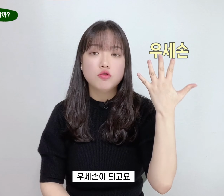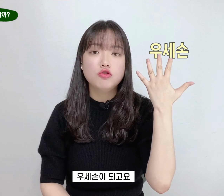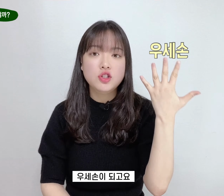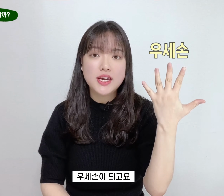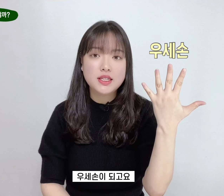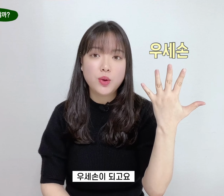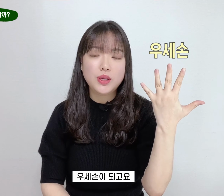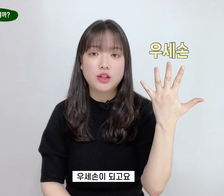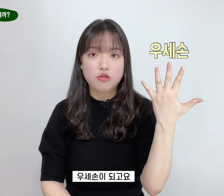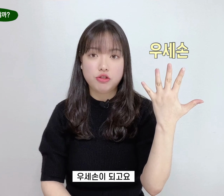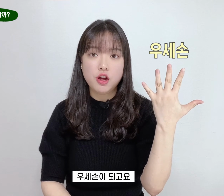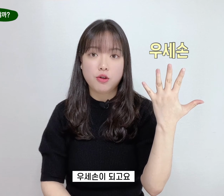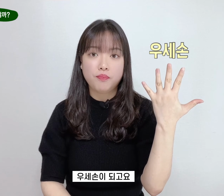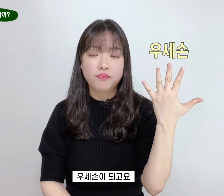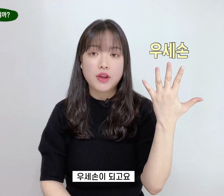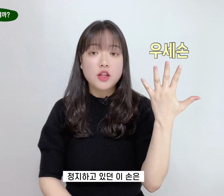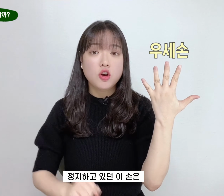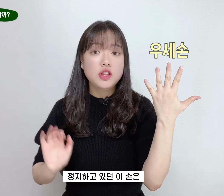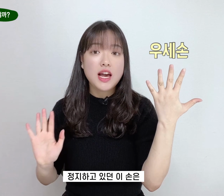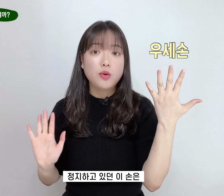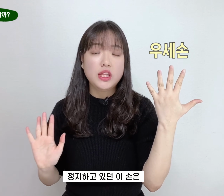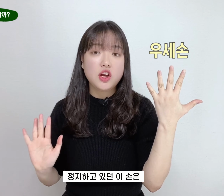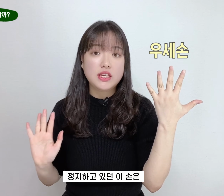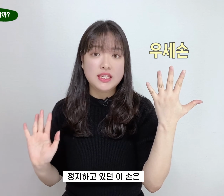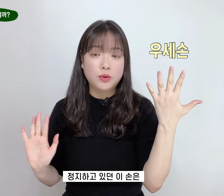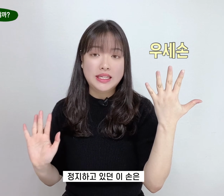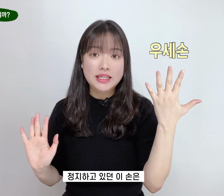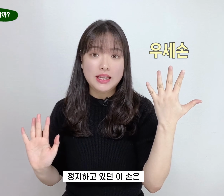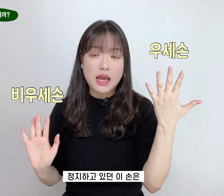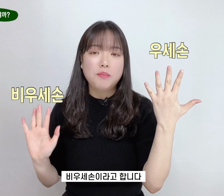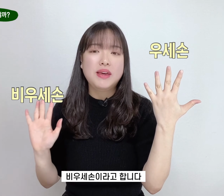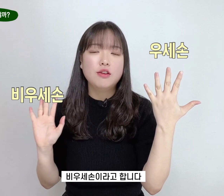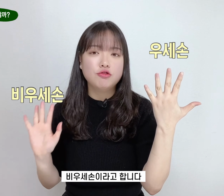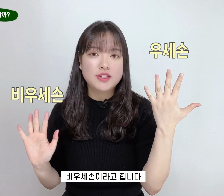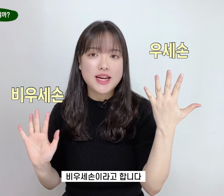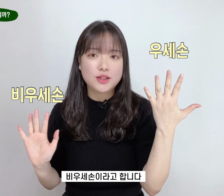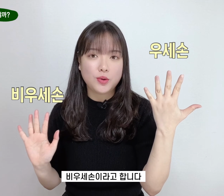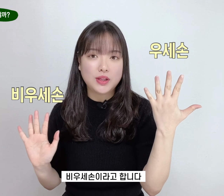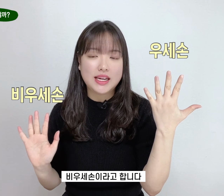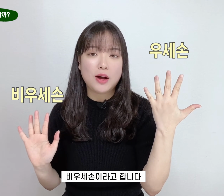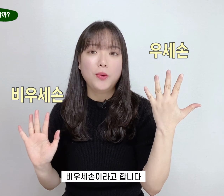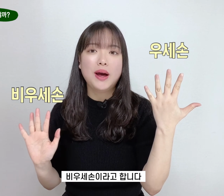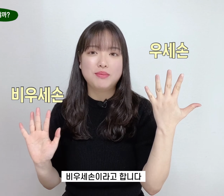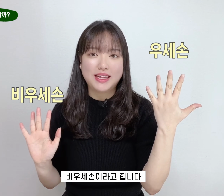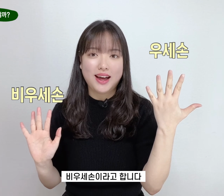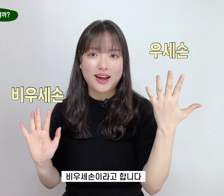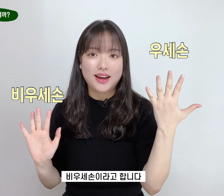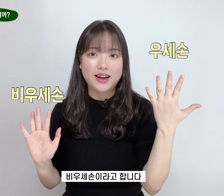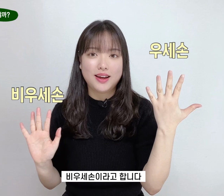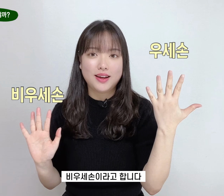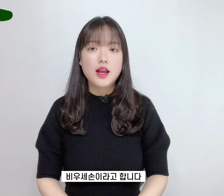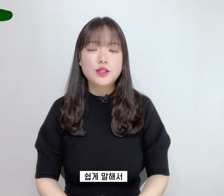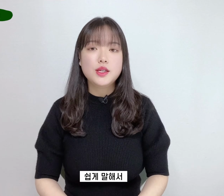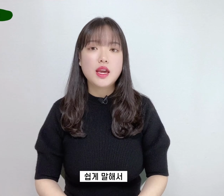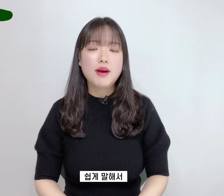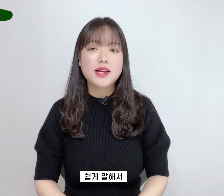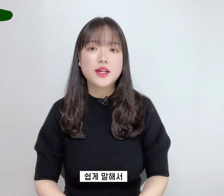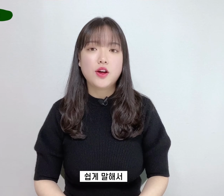becomes the dominant hand. This hand that was still at rest is said to be the non-dominant hand In other words, the dominant hand